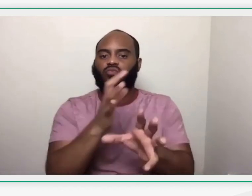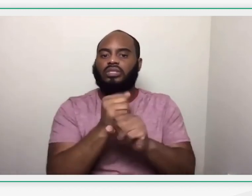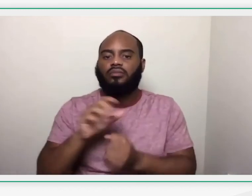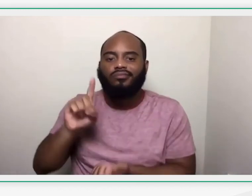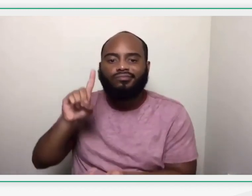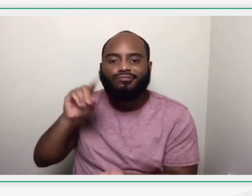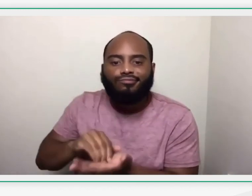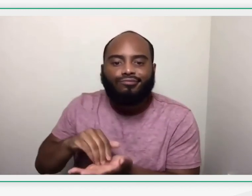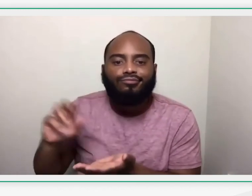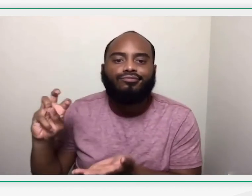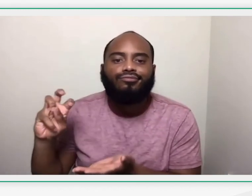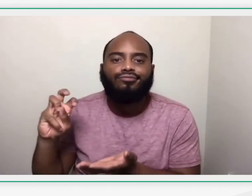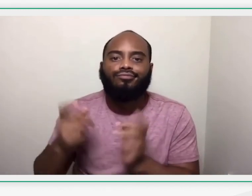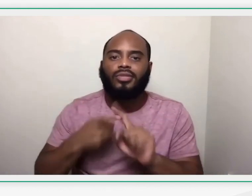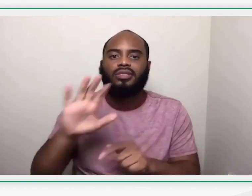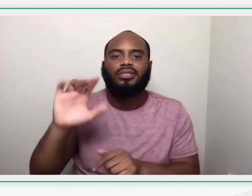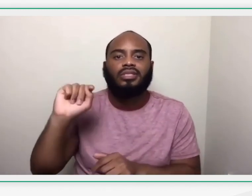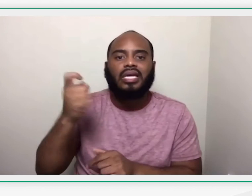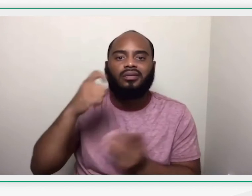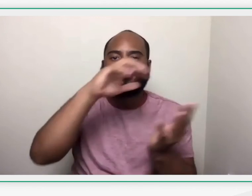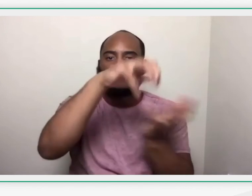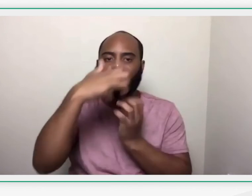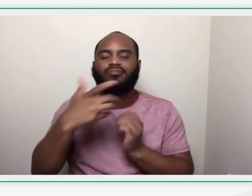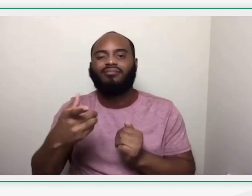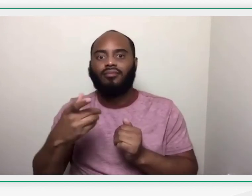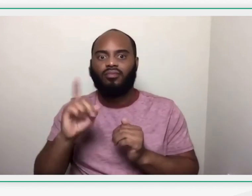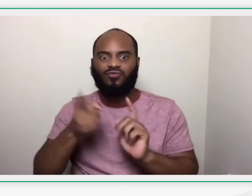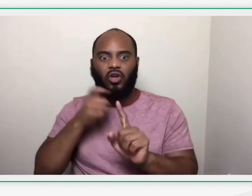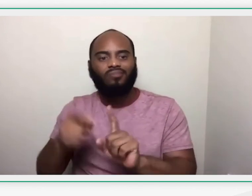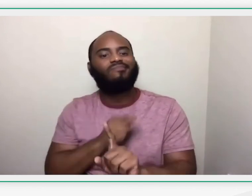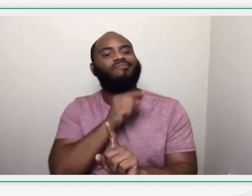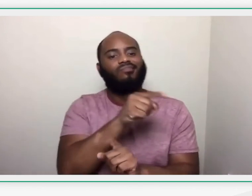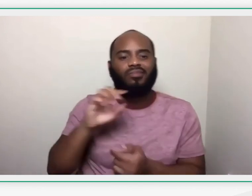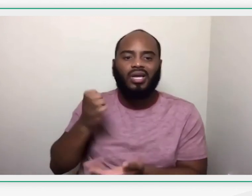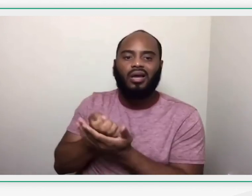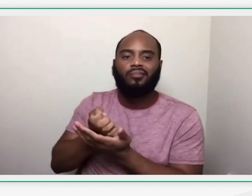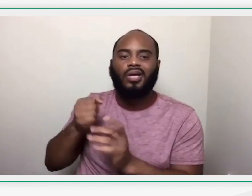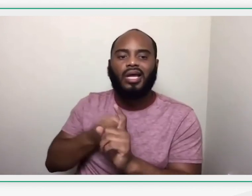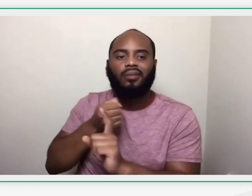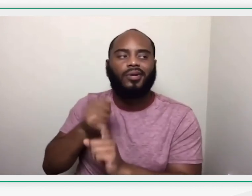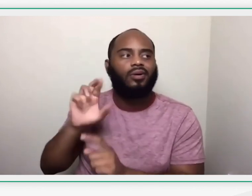And most people are familiar: Earlier this year, there was $1,200 that was received by most folks,